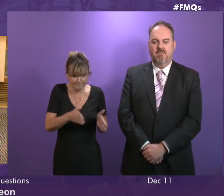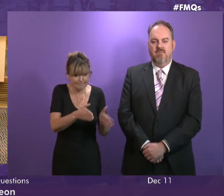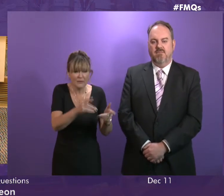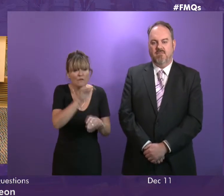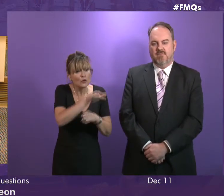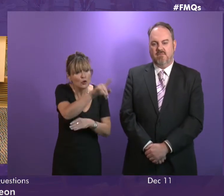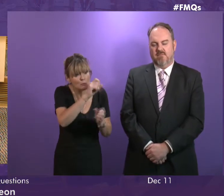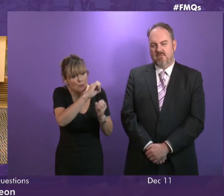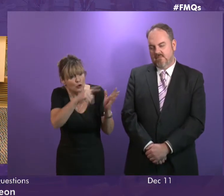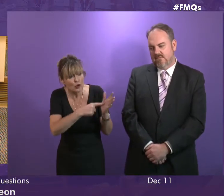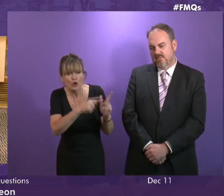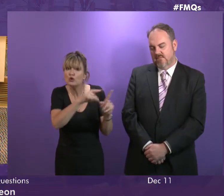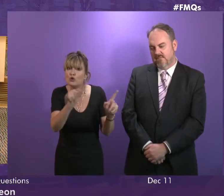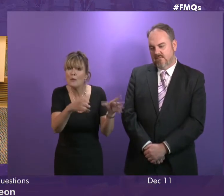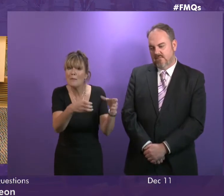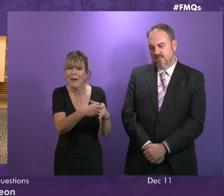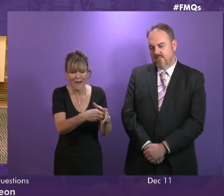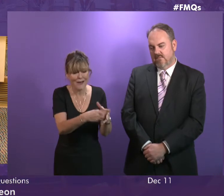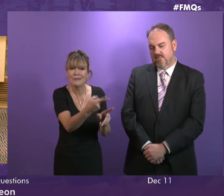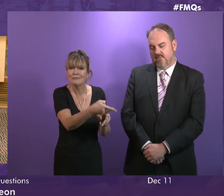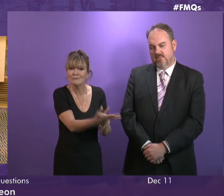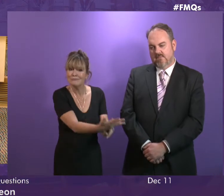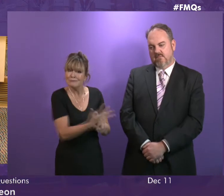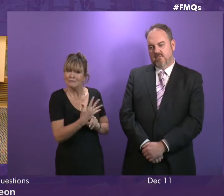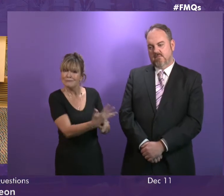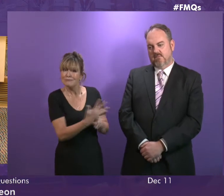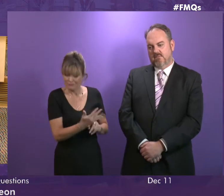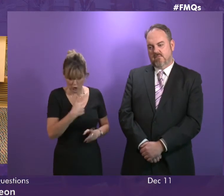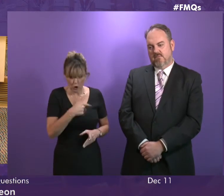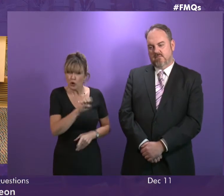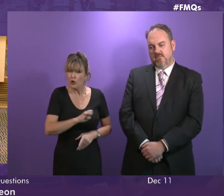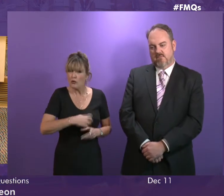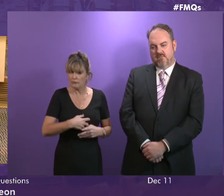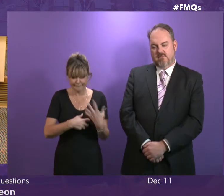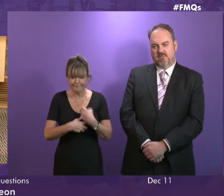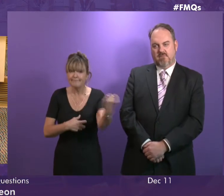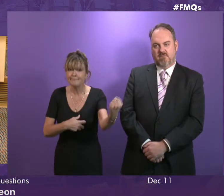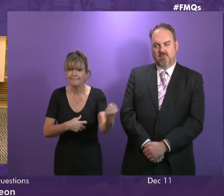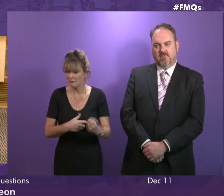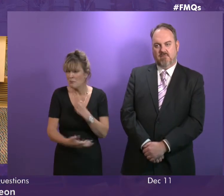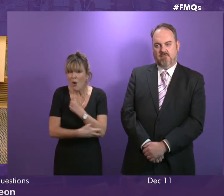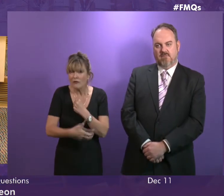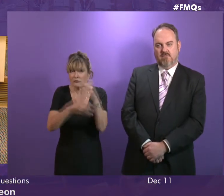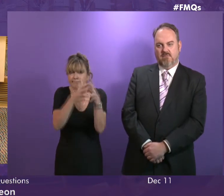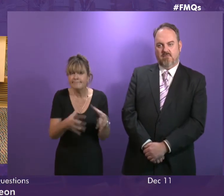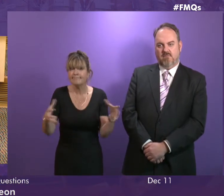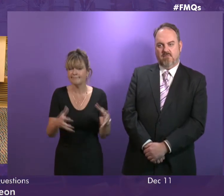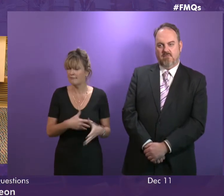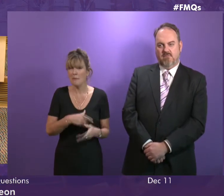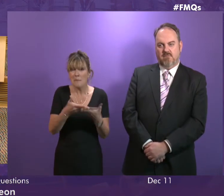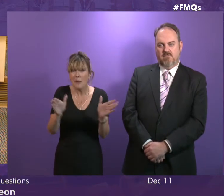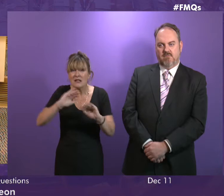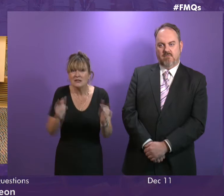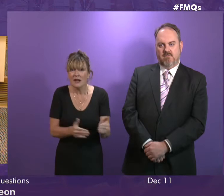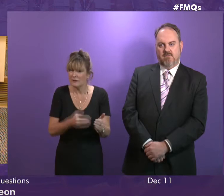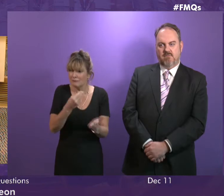Boris Johnson and the Tories. We would be ripped out of Europe, child poverty would rise and there would be more cuts and austerity for our public services. Alternatively, the